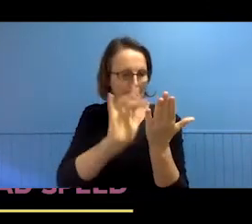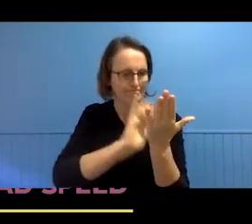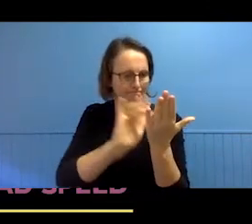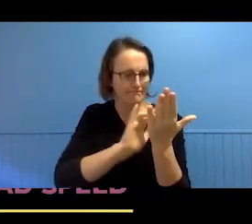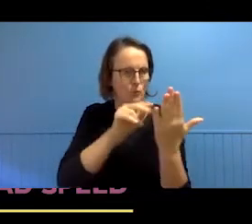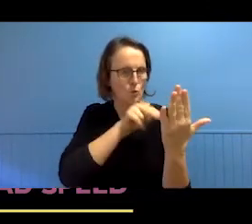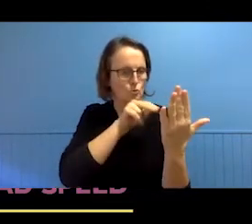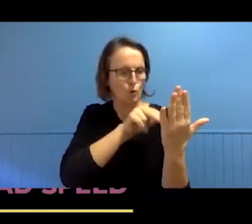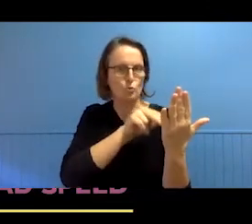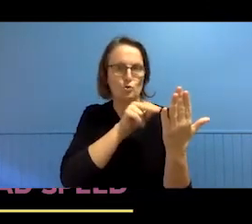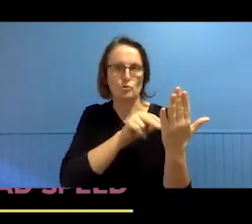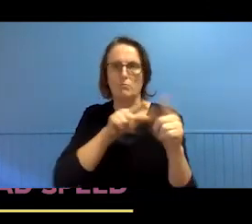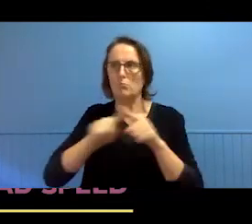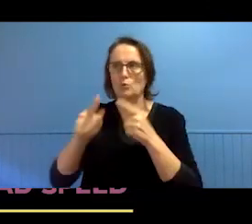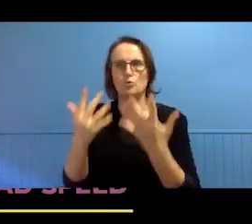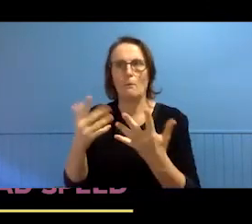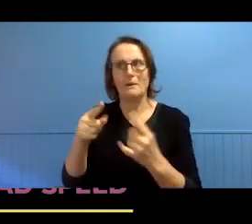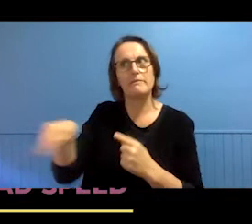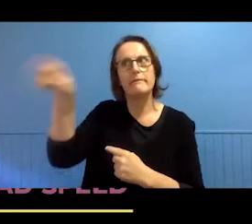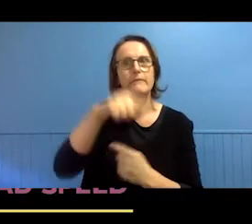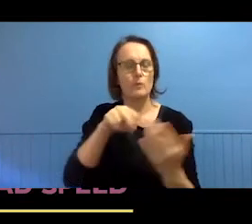piece of hardware to view the streams at the moment. Based on